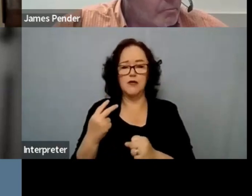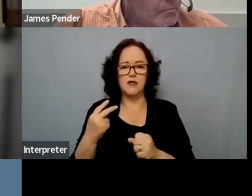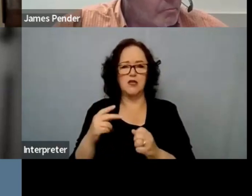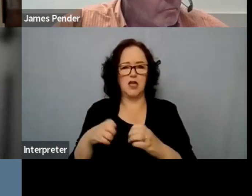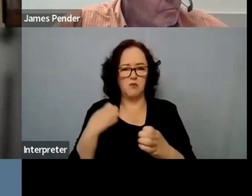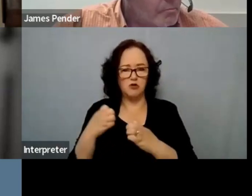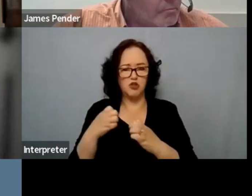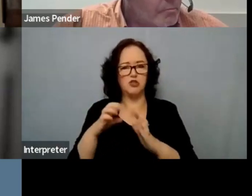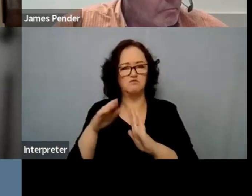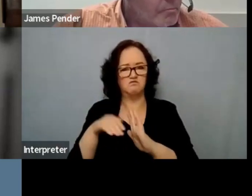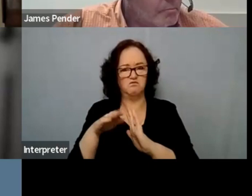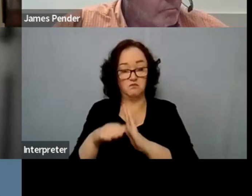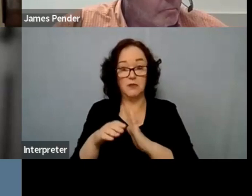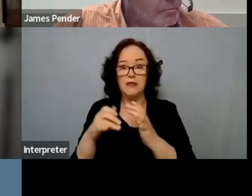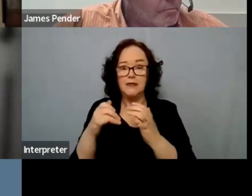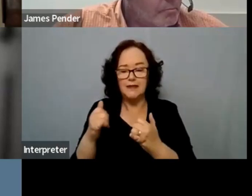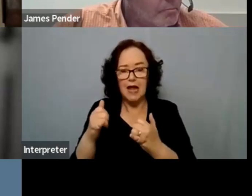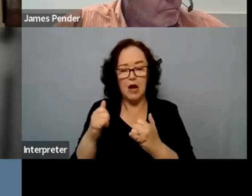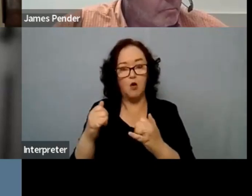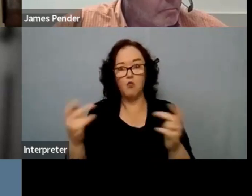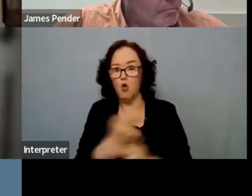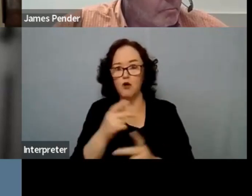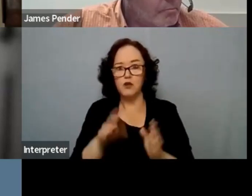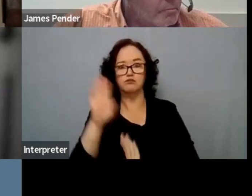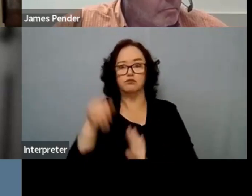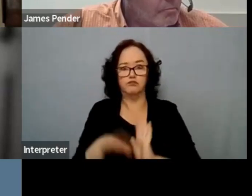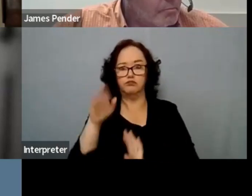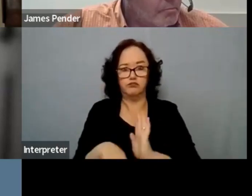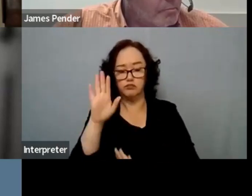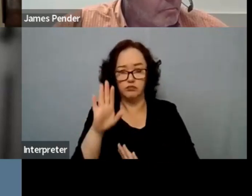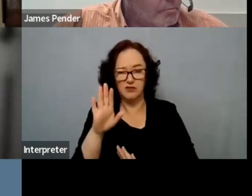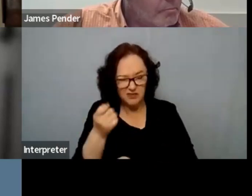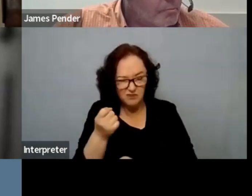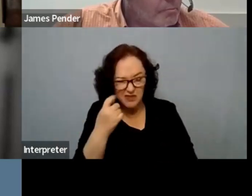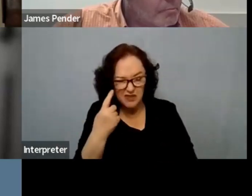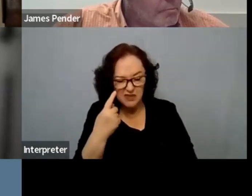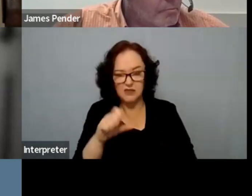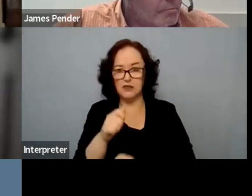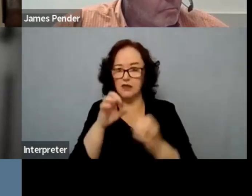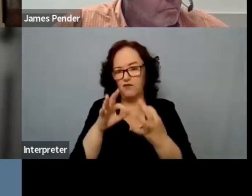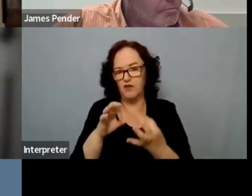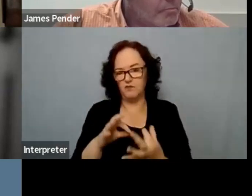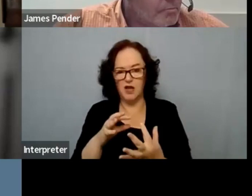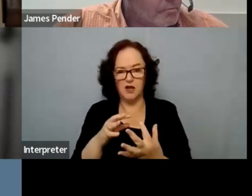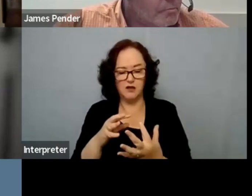occurrence of TBI? Does that make sense? Any feedback would be appreciated. That's a long one. But